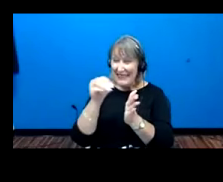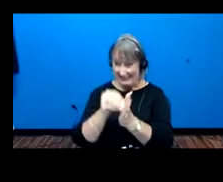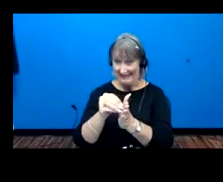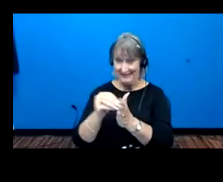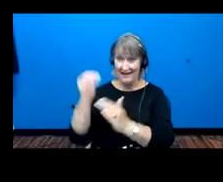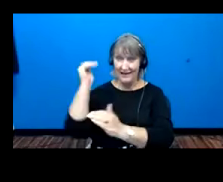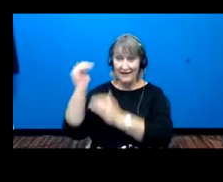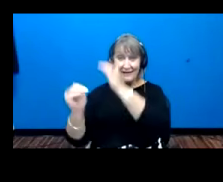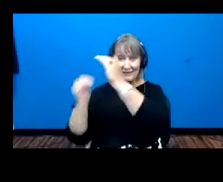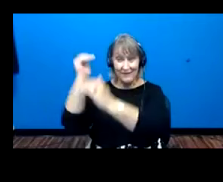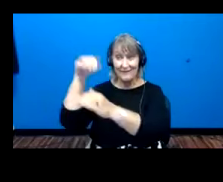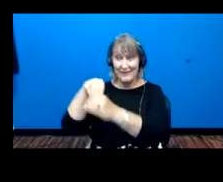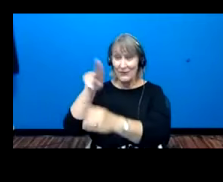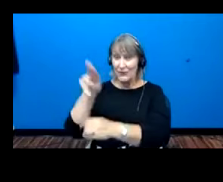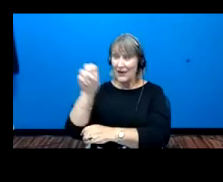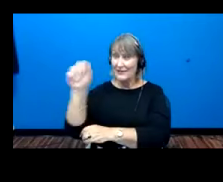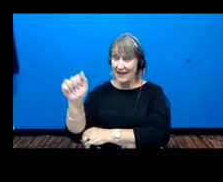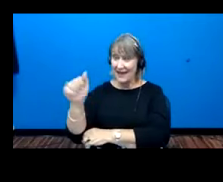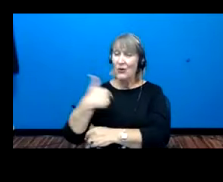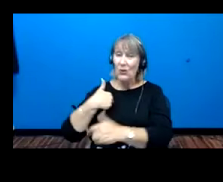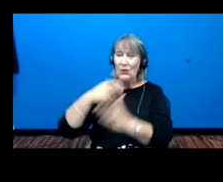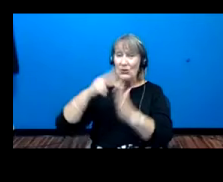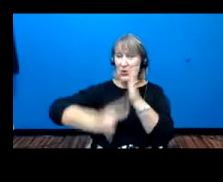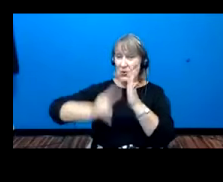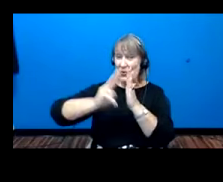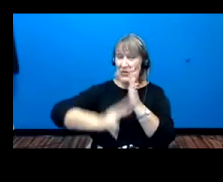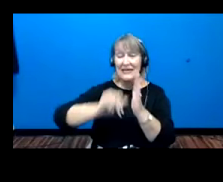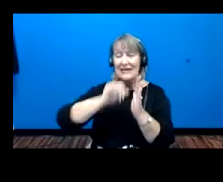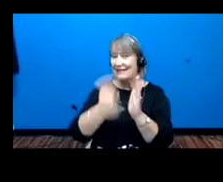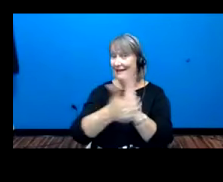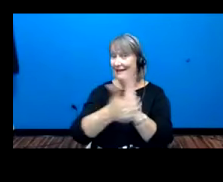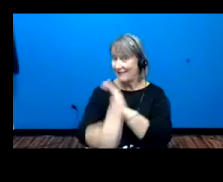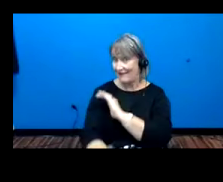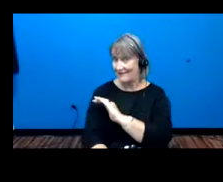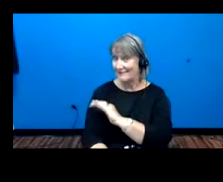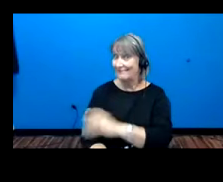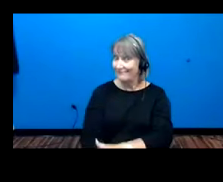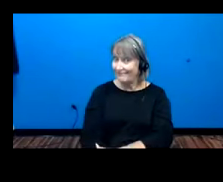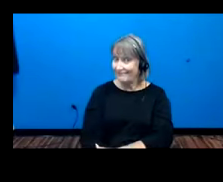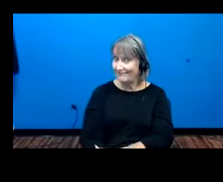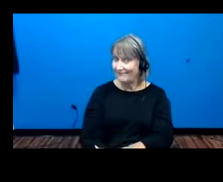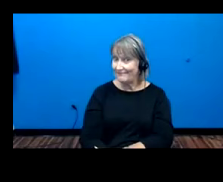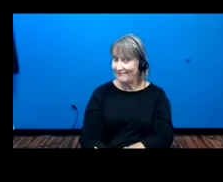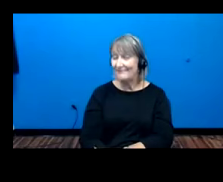that have basic or below basic reading skills. So when we're talking about what below basic is,